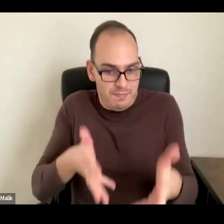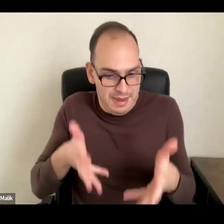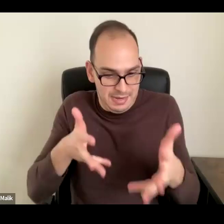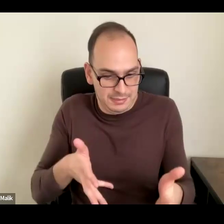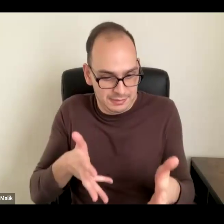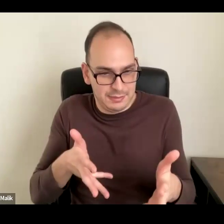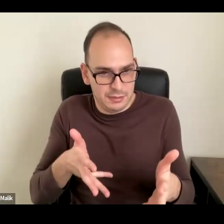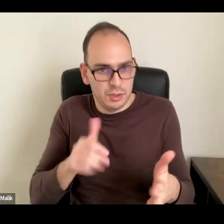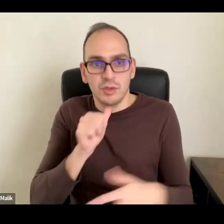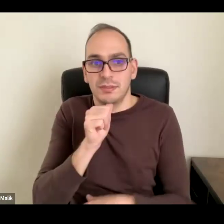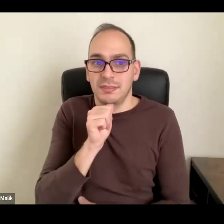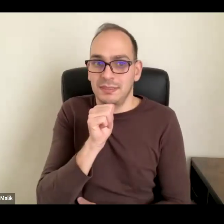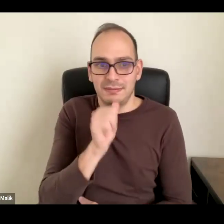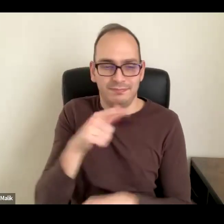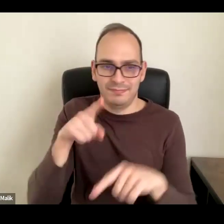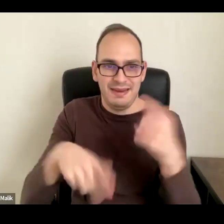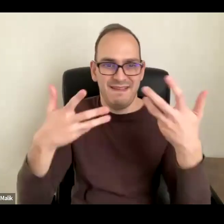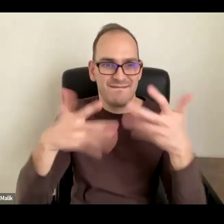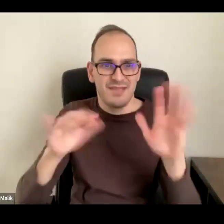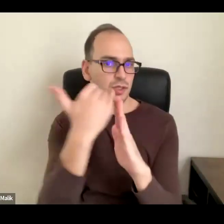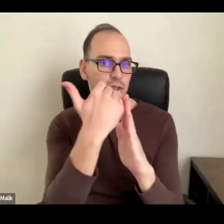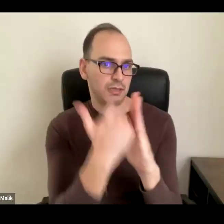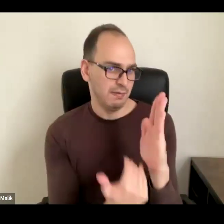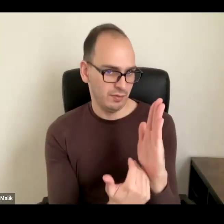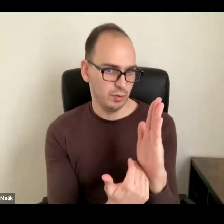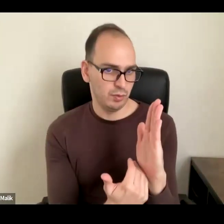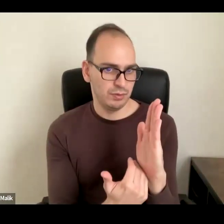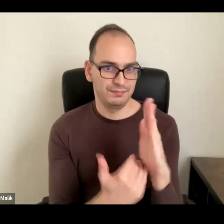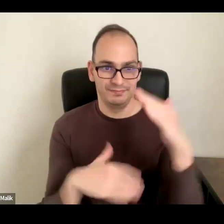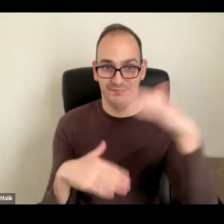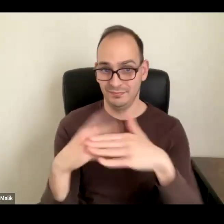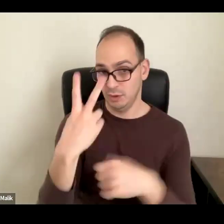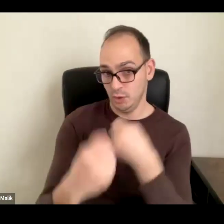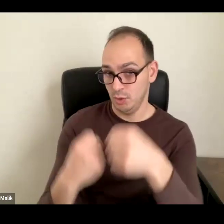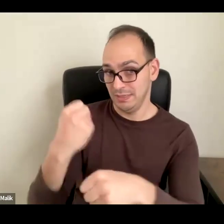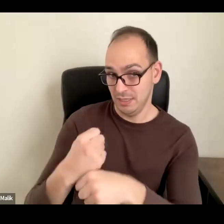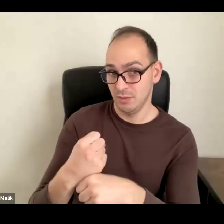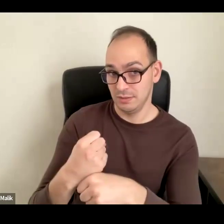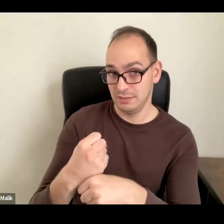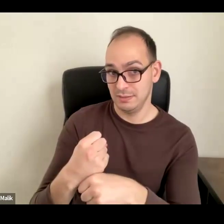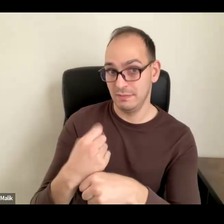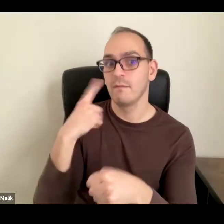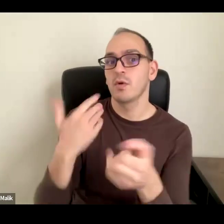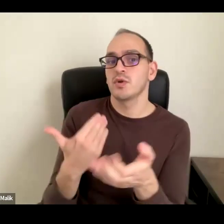and you're not going to be able to complete that inventory by the 2-year deadline for newly located